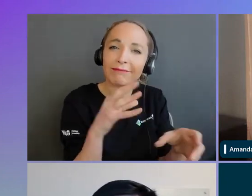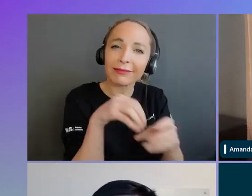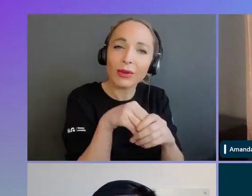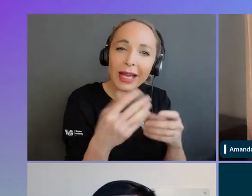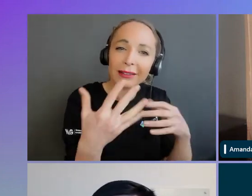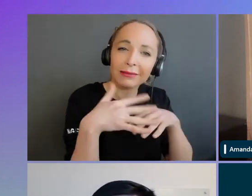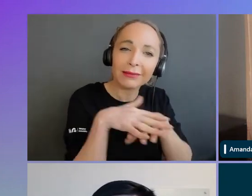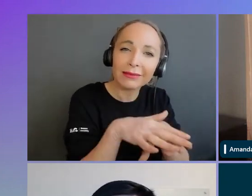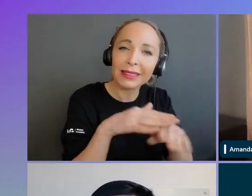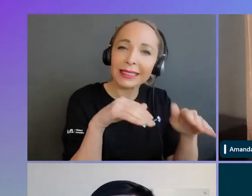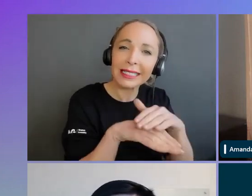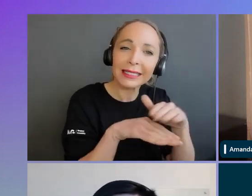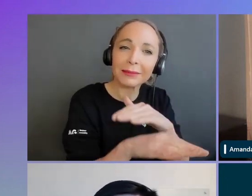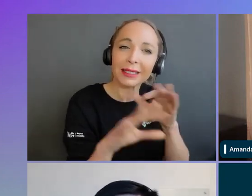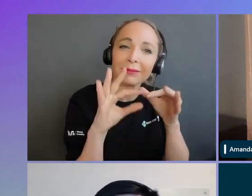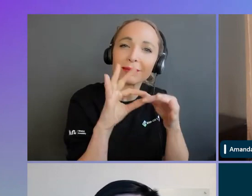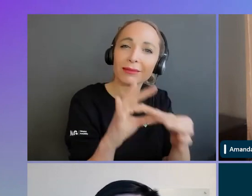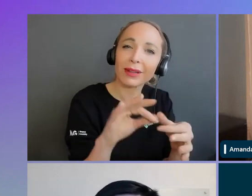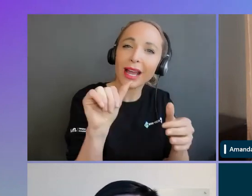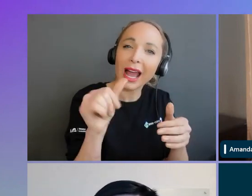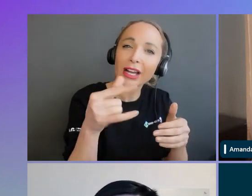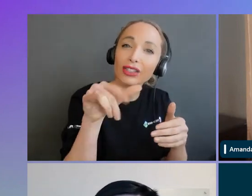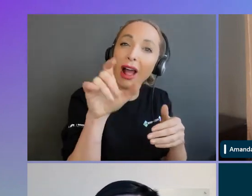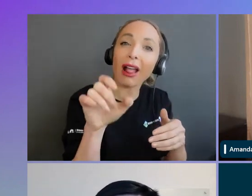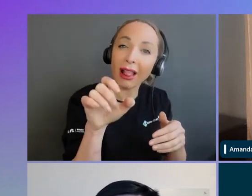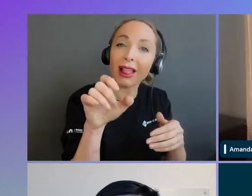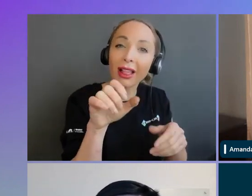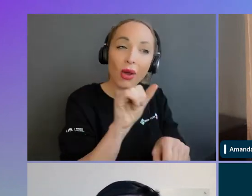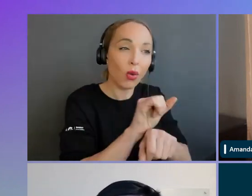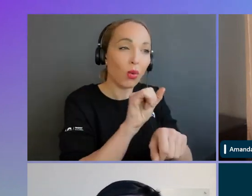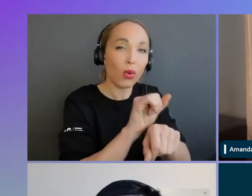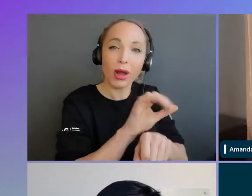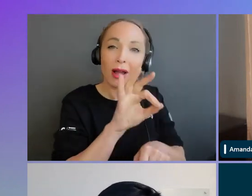workflow? So integrating accessibility, um, it presented